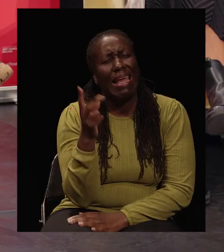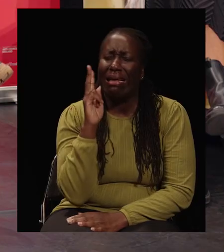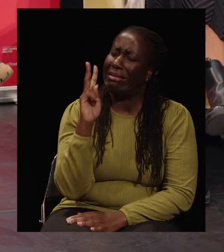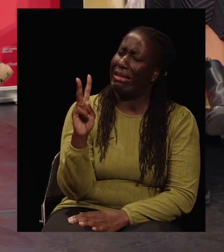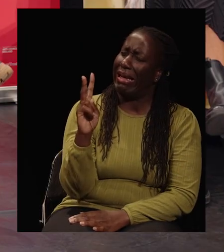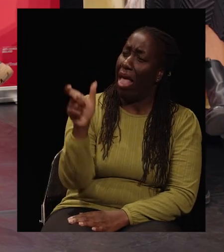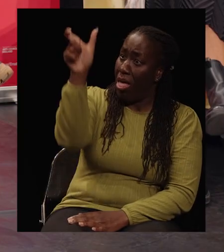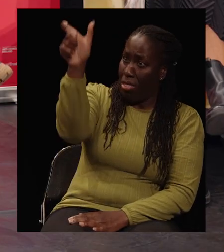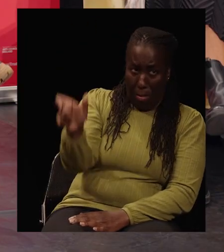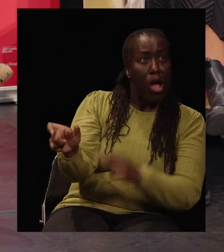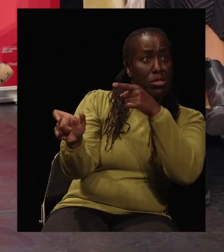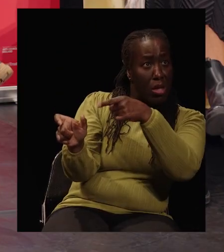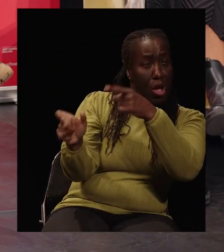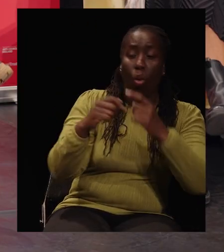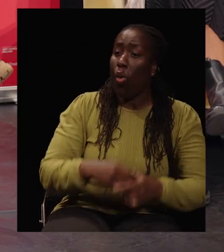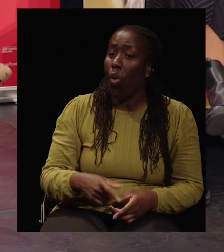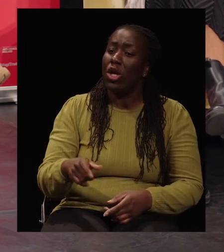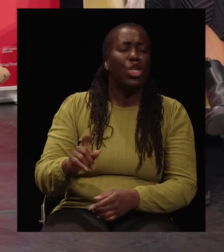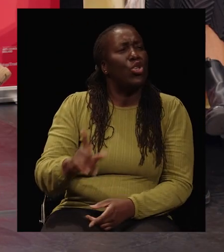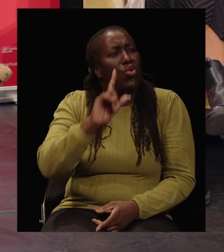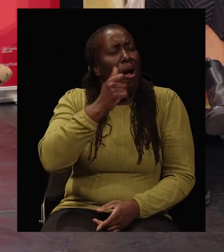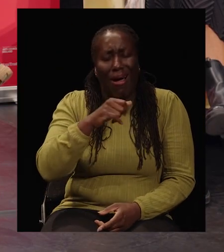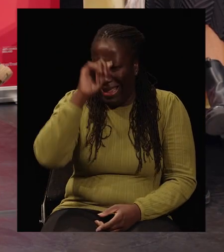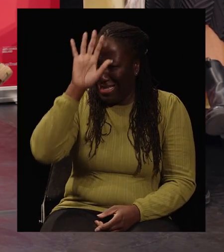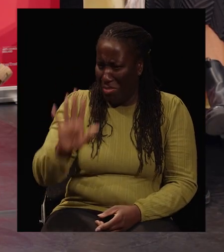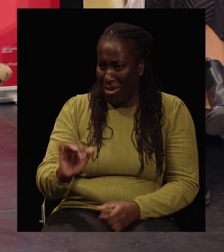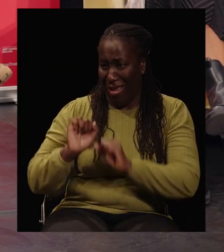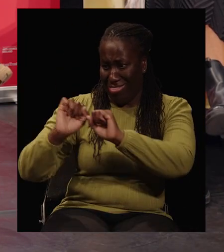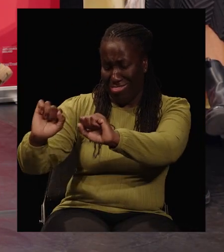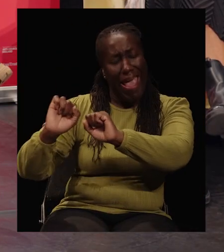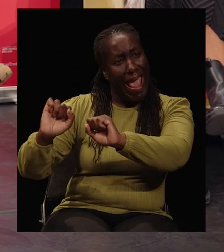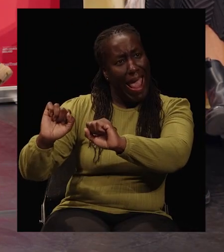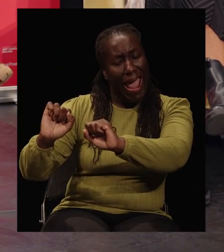or you cannot access the lived experience of the person doing the dance.